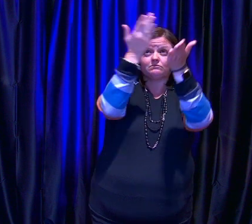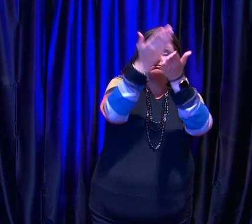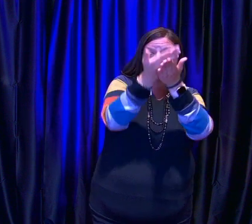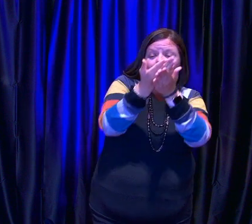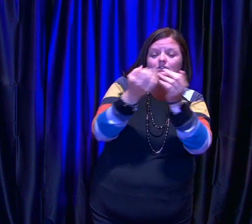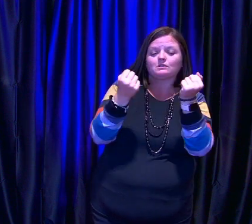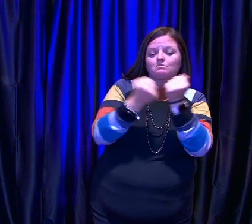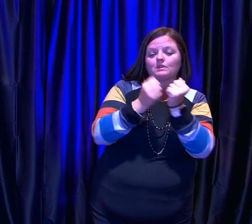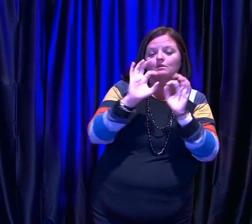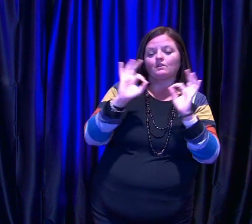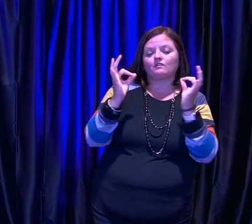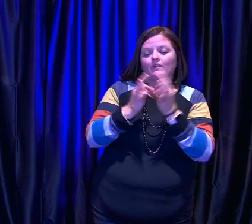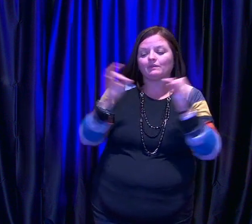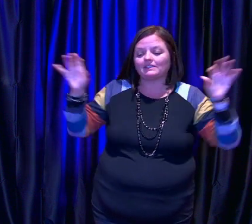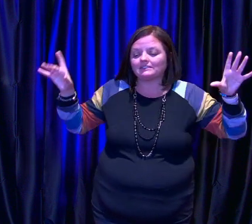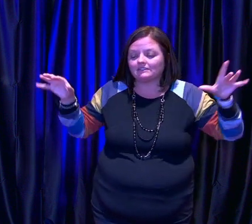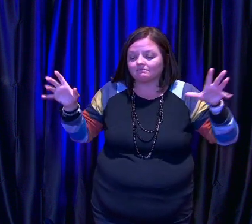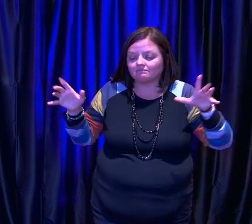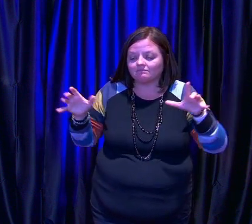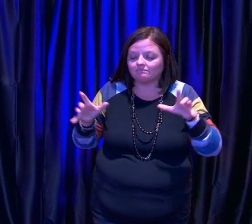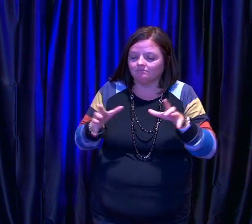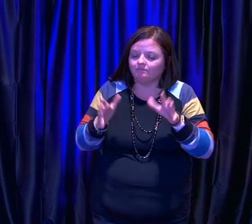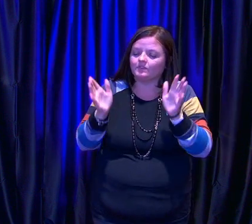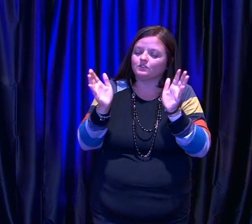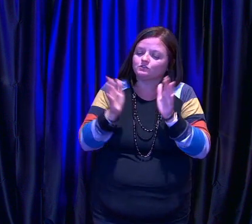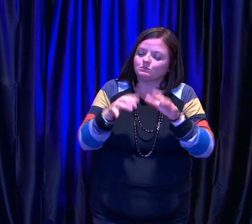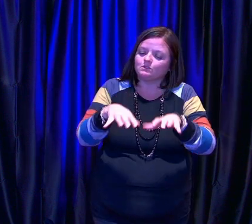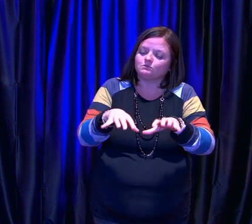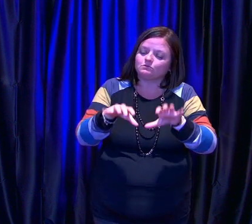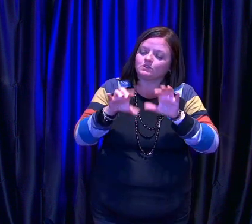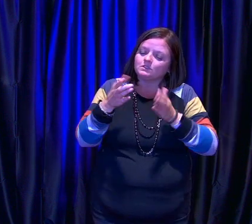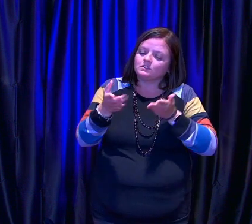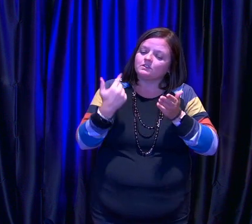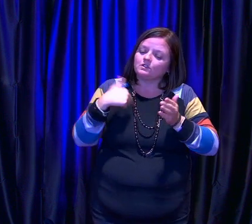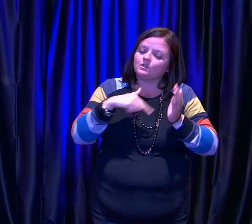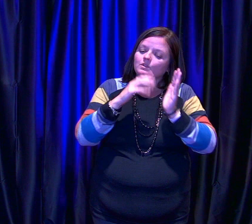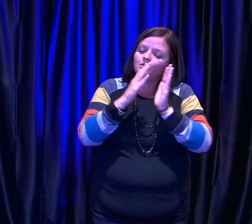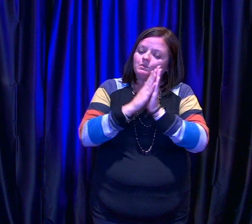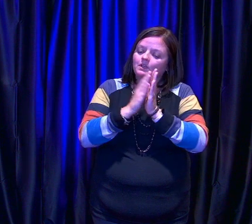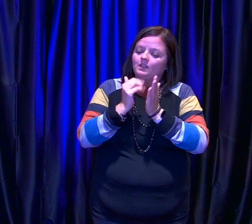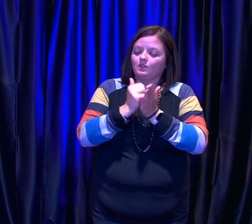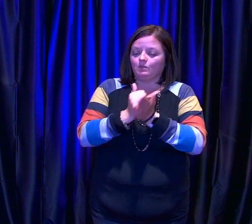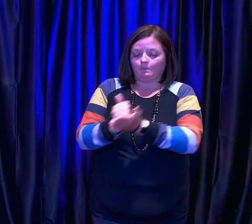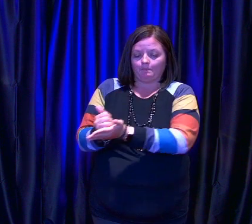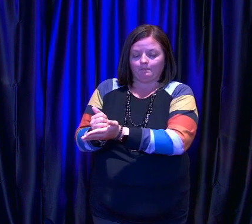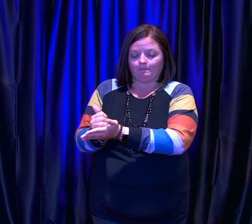for a small graveside service we pray that you would help them